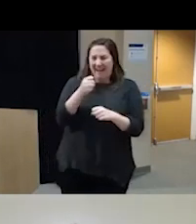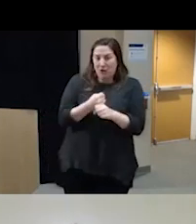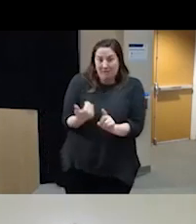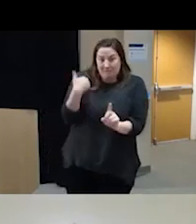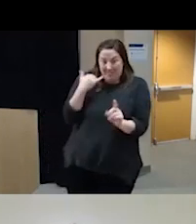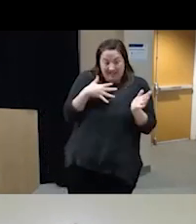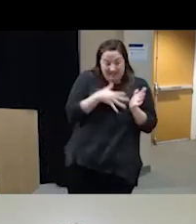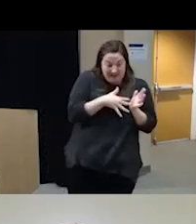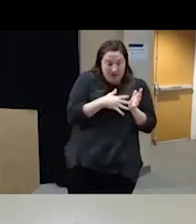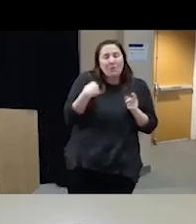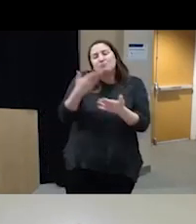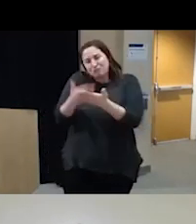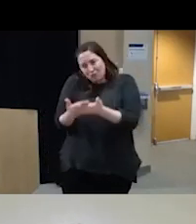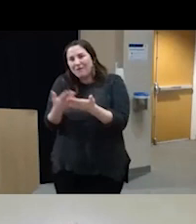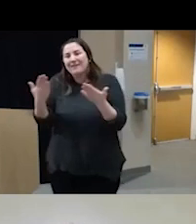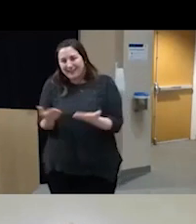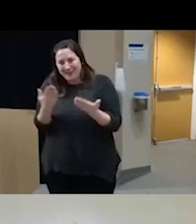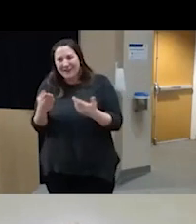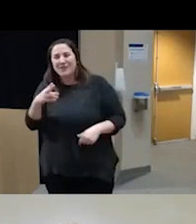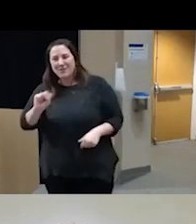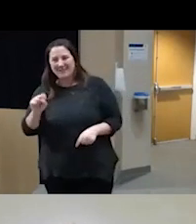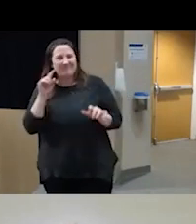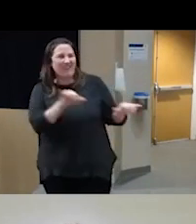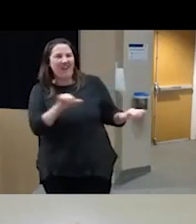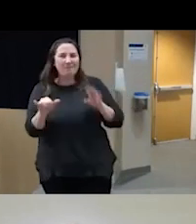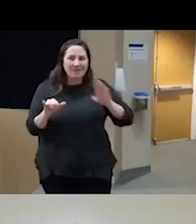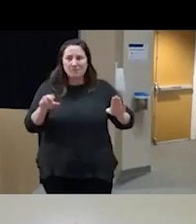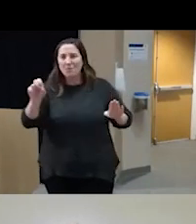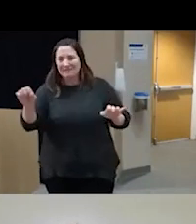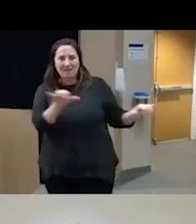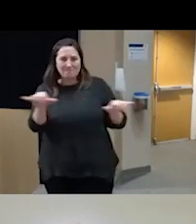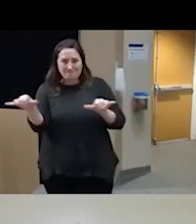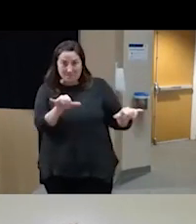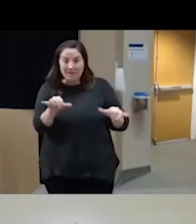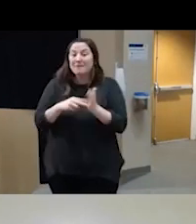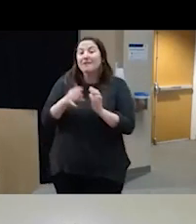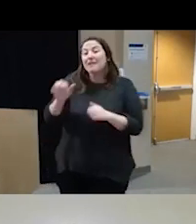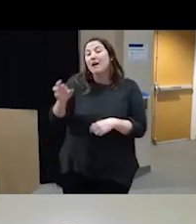able to show in the US too the risk factor profile means you're not dementia precox.